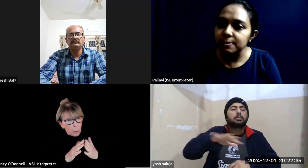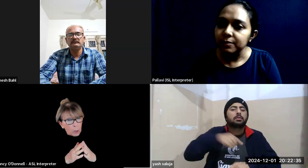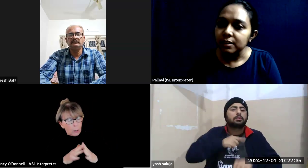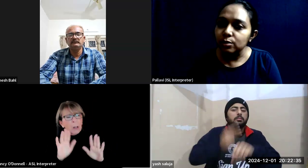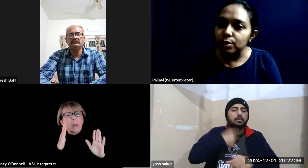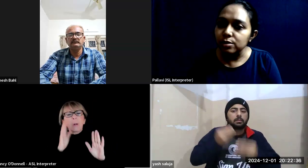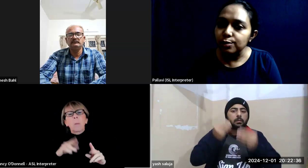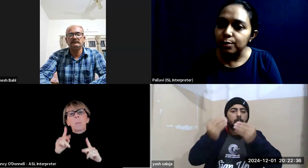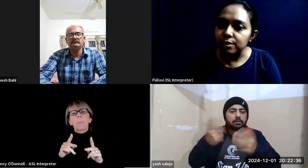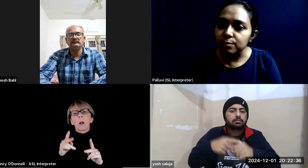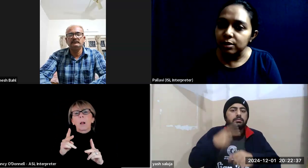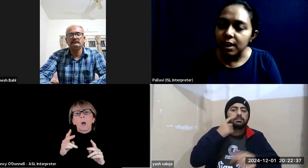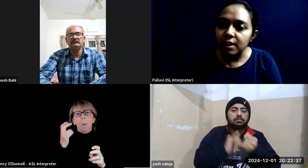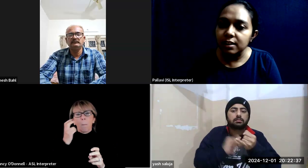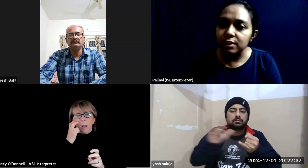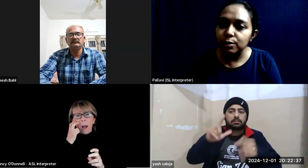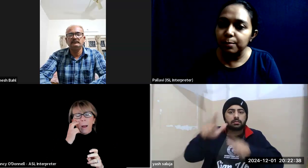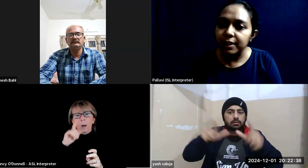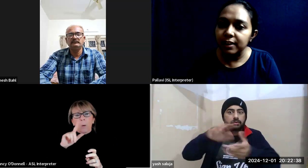do we also have products for that? And if you're planning anything,